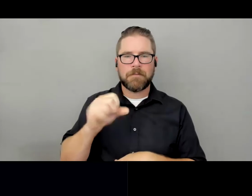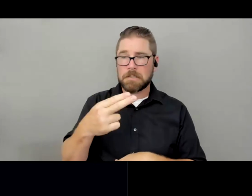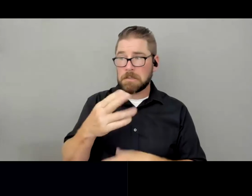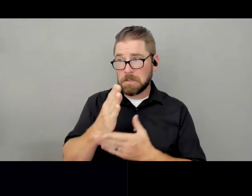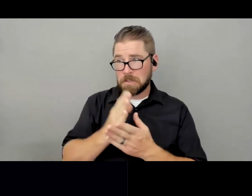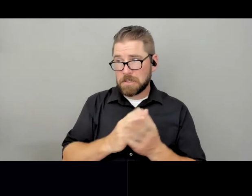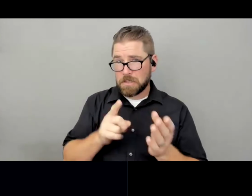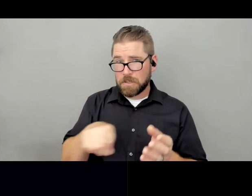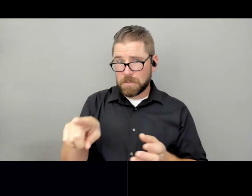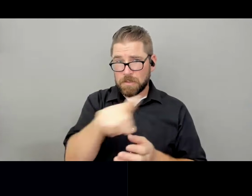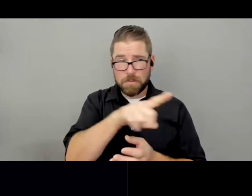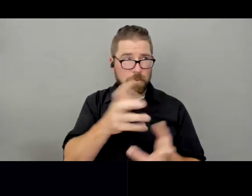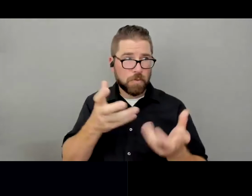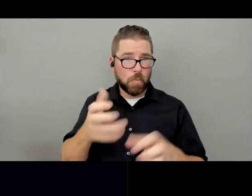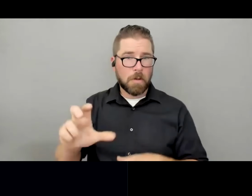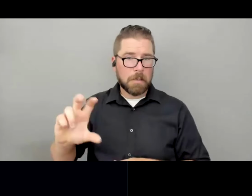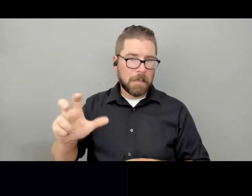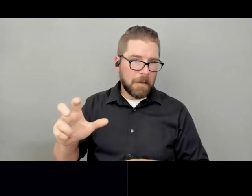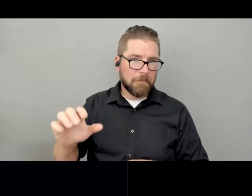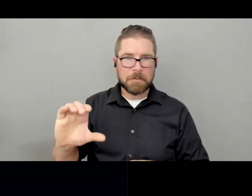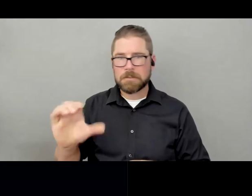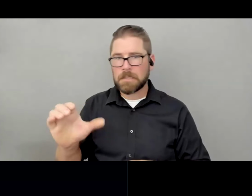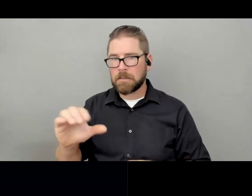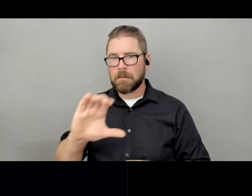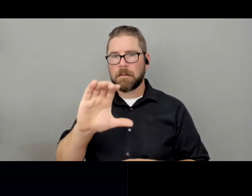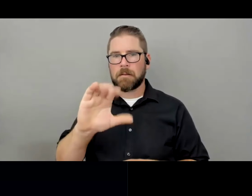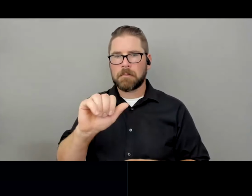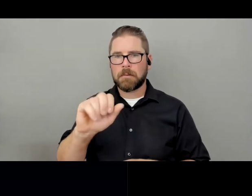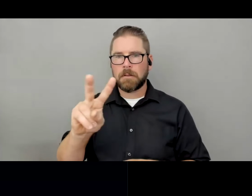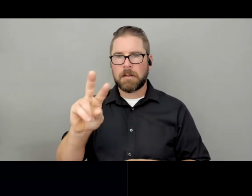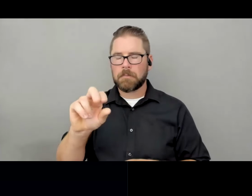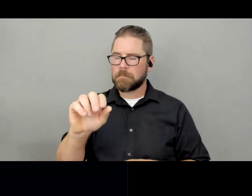a good place for us to hold information, video tips?